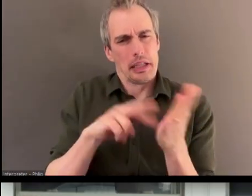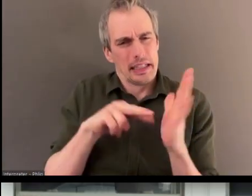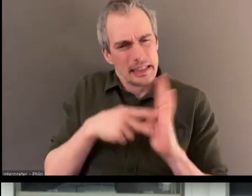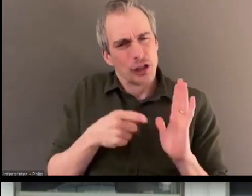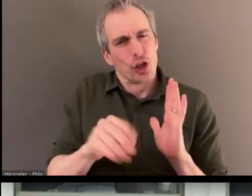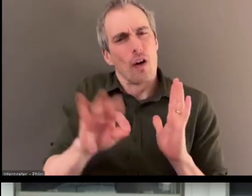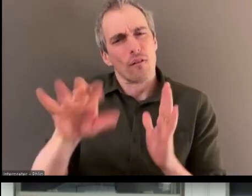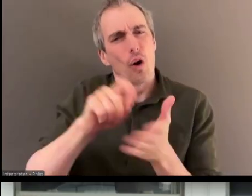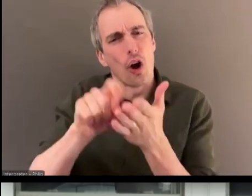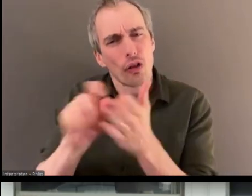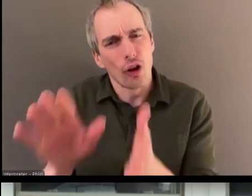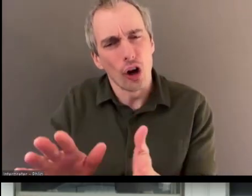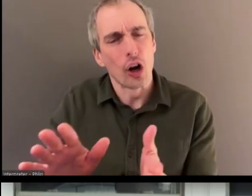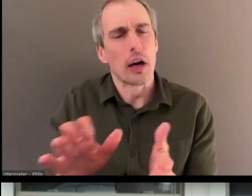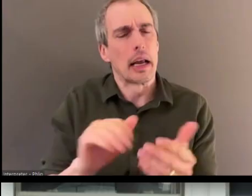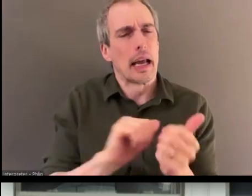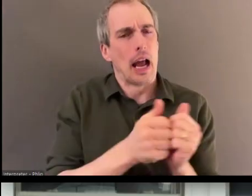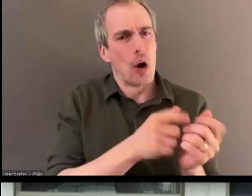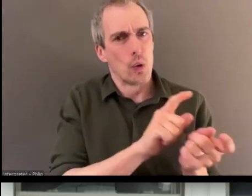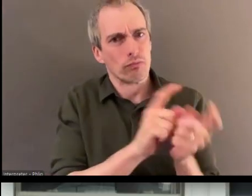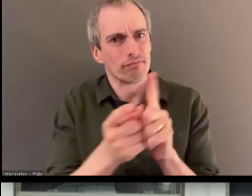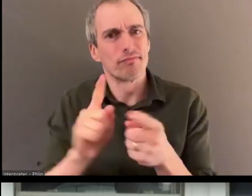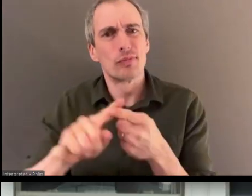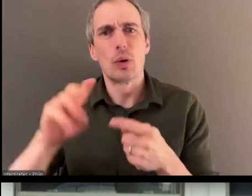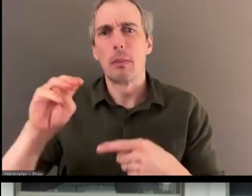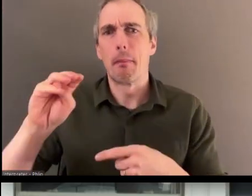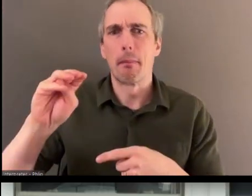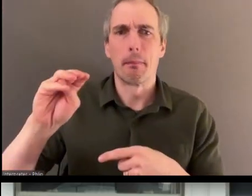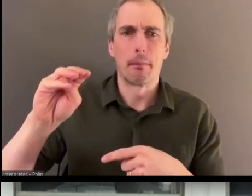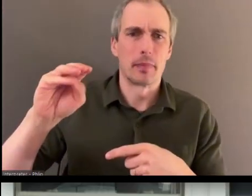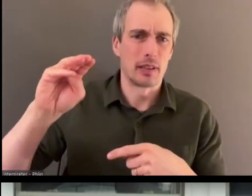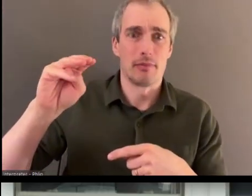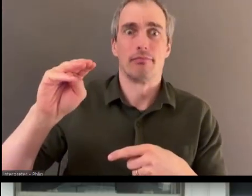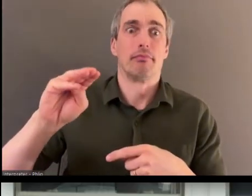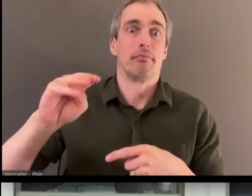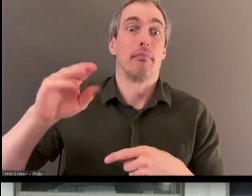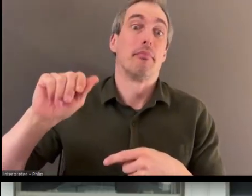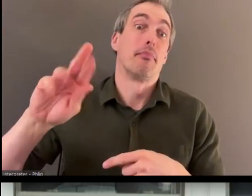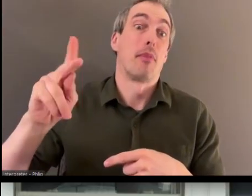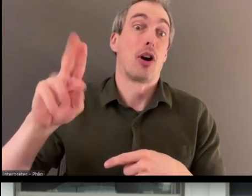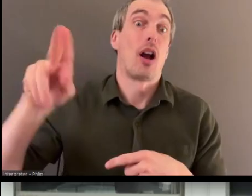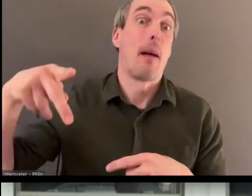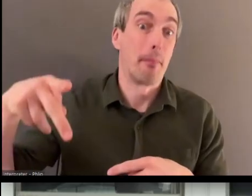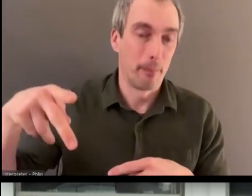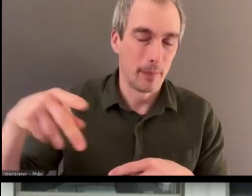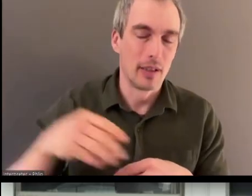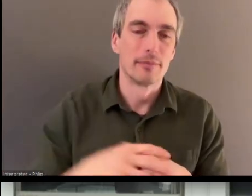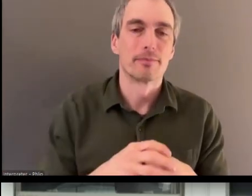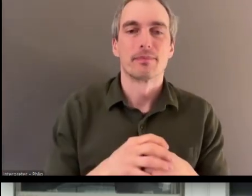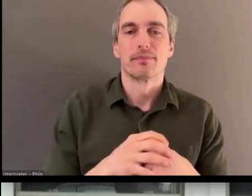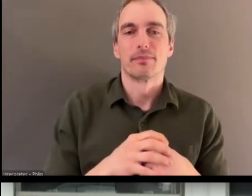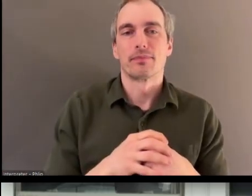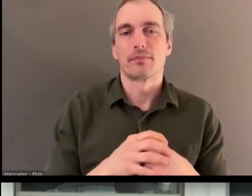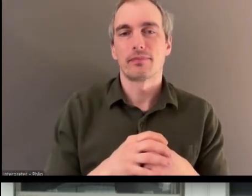That's why we need AI acting as this translator between what is visually seen and what is the